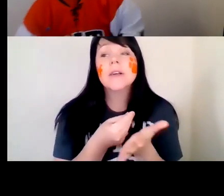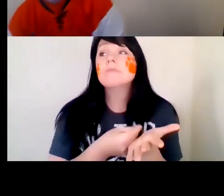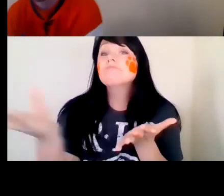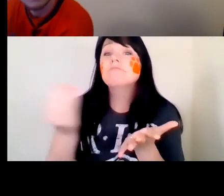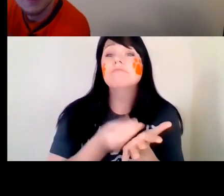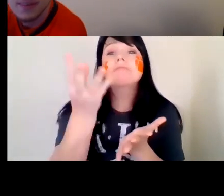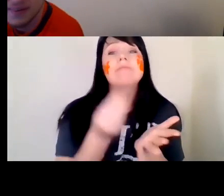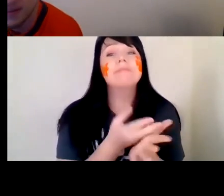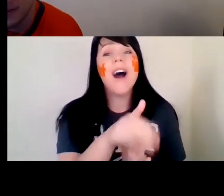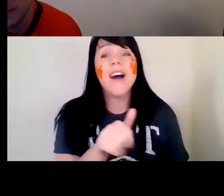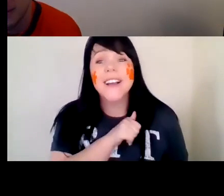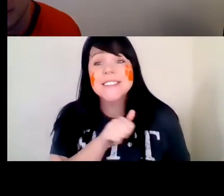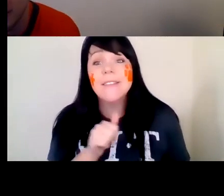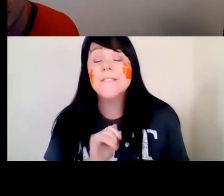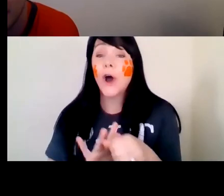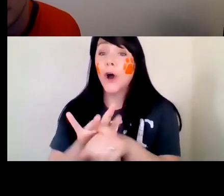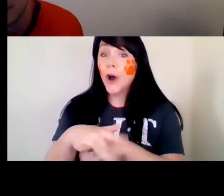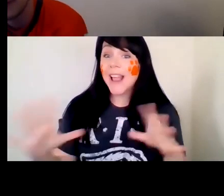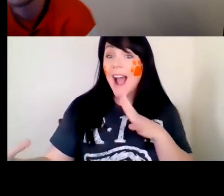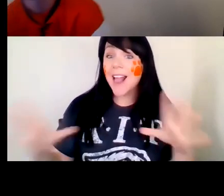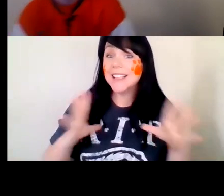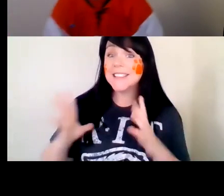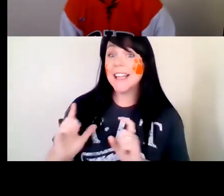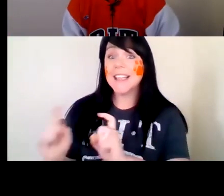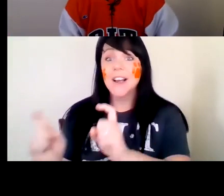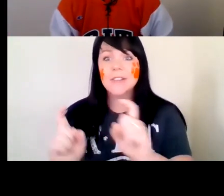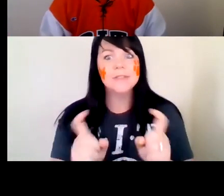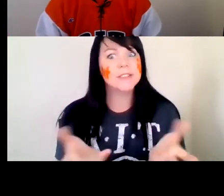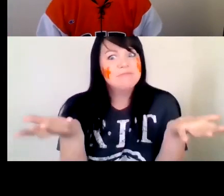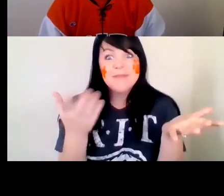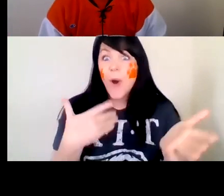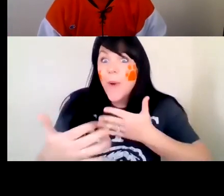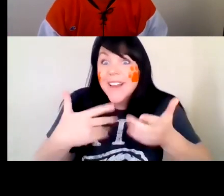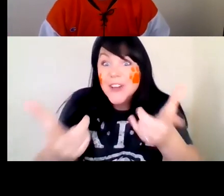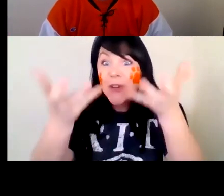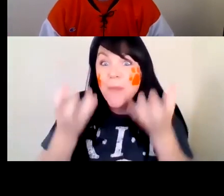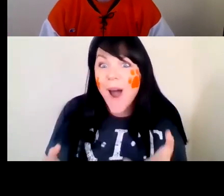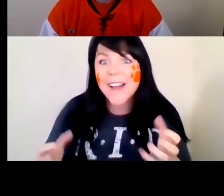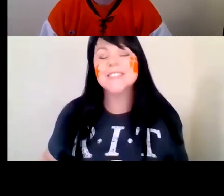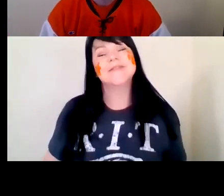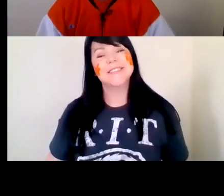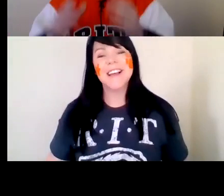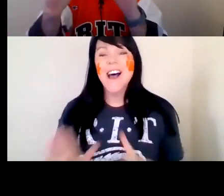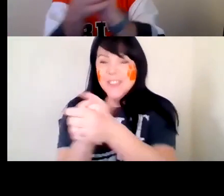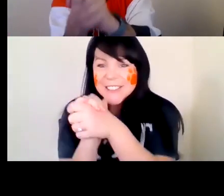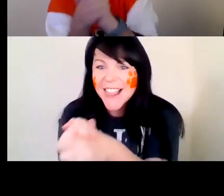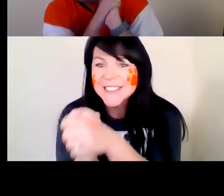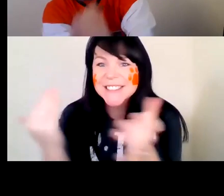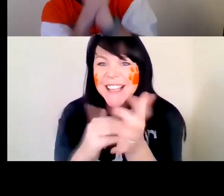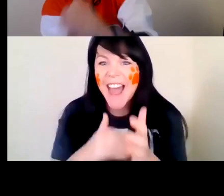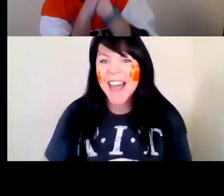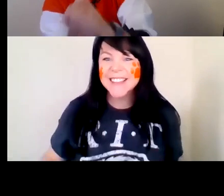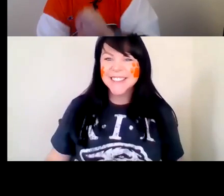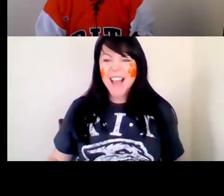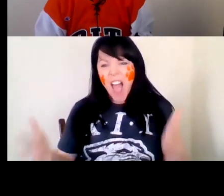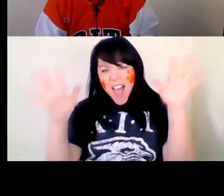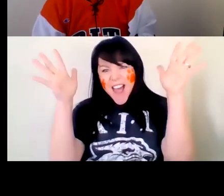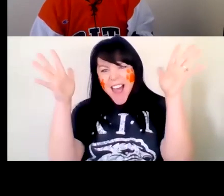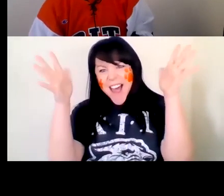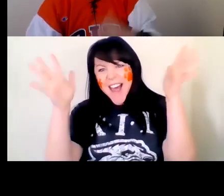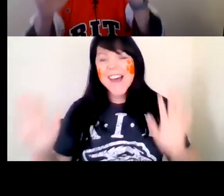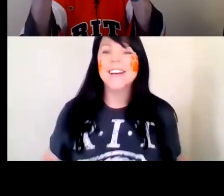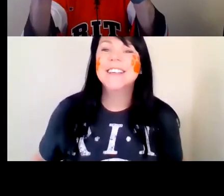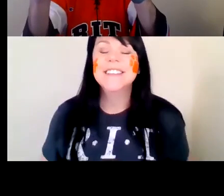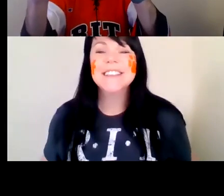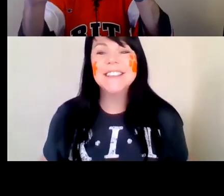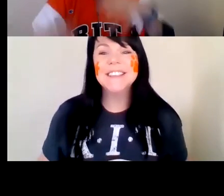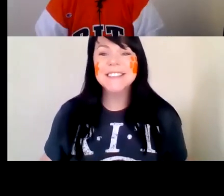Michelle: Maybe buy an early holiday gift, spend it on yourself. Whatever you want! Congratulations, again.